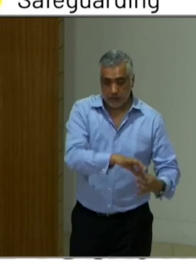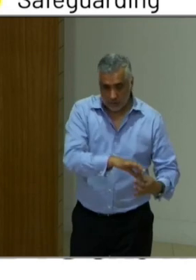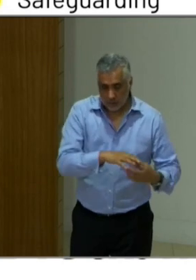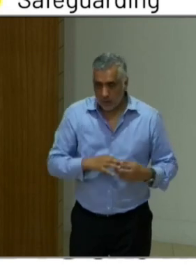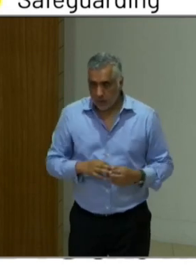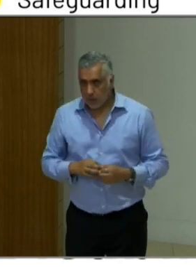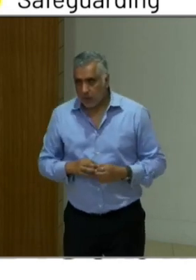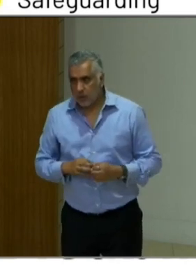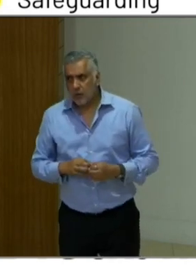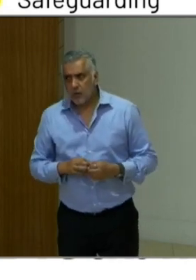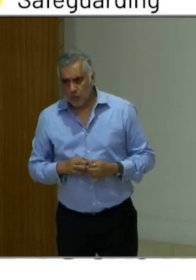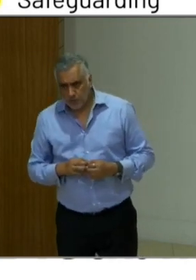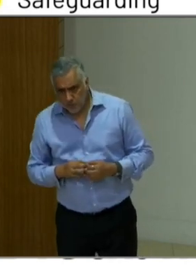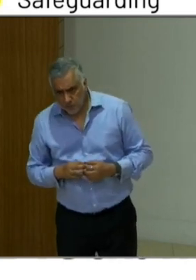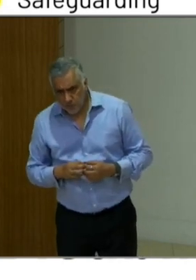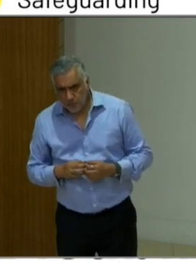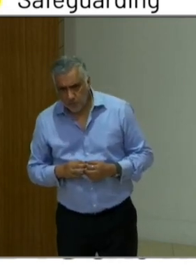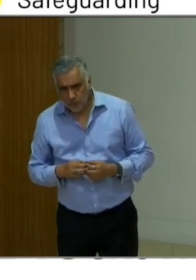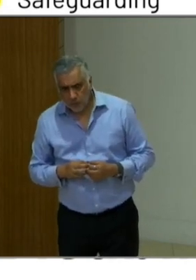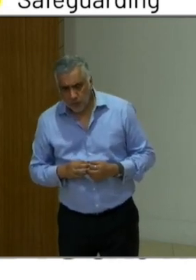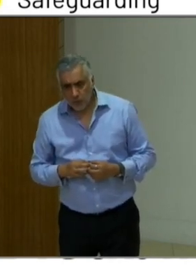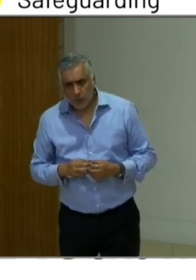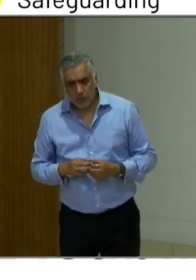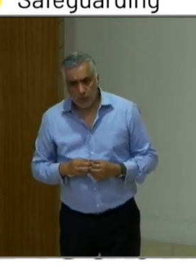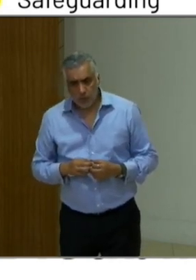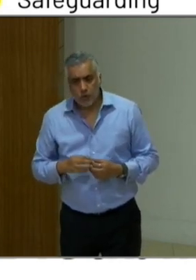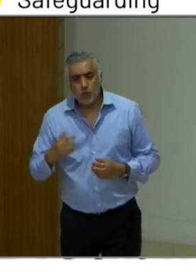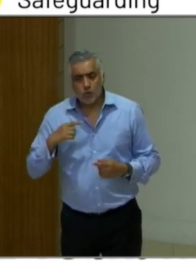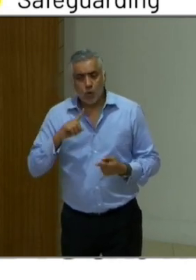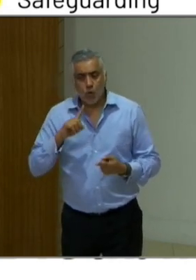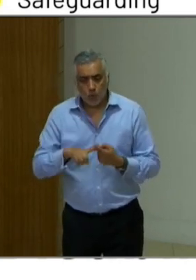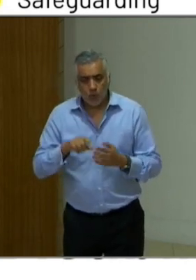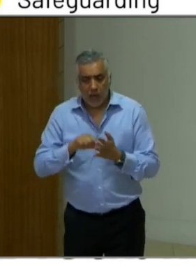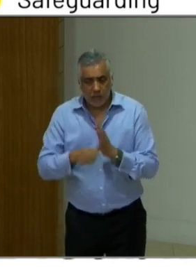Once we emphasise how vulnerability and frailty are in fact signs and expressions